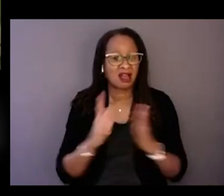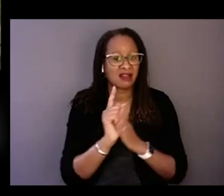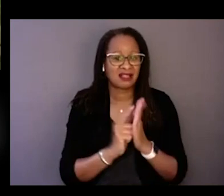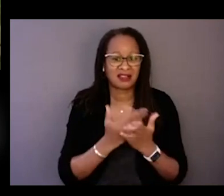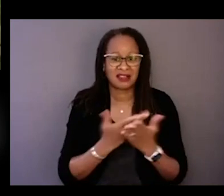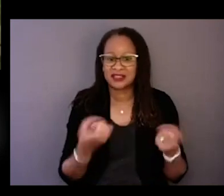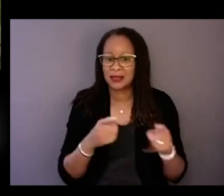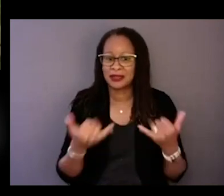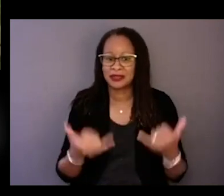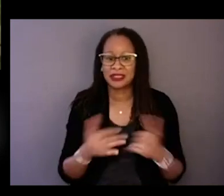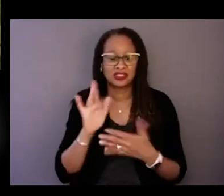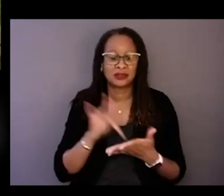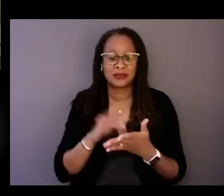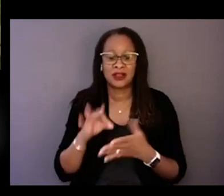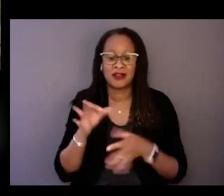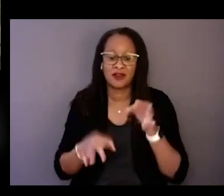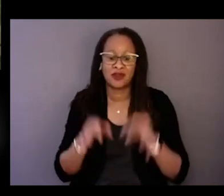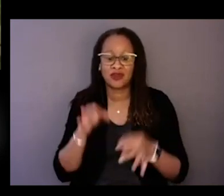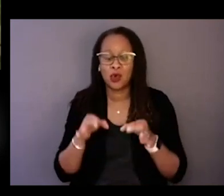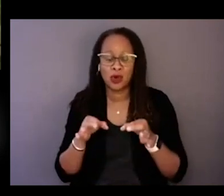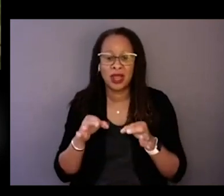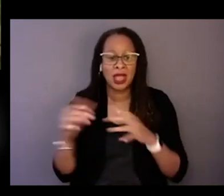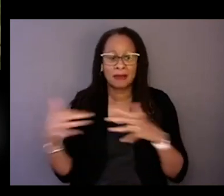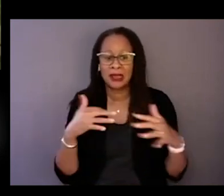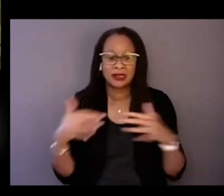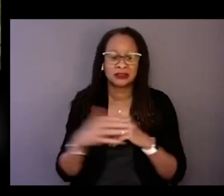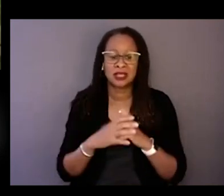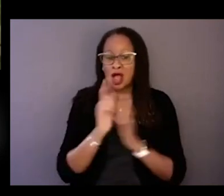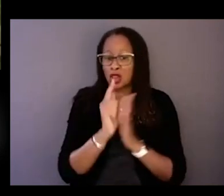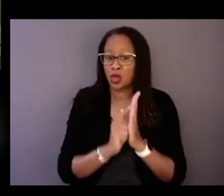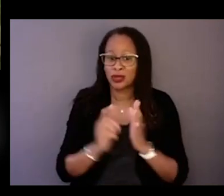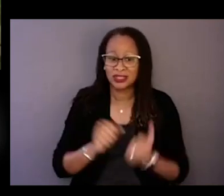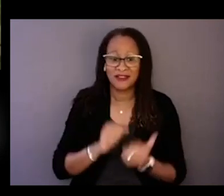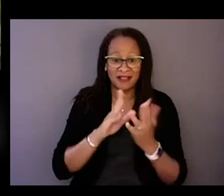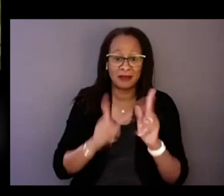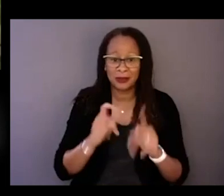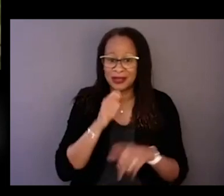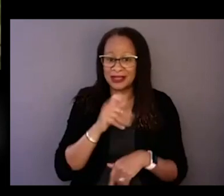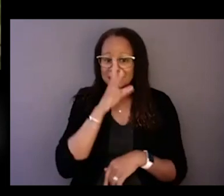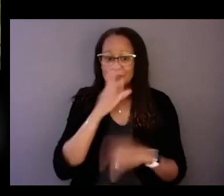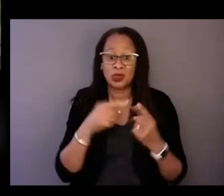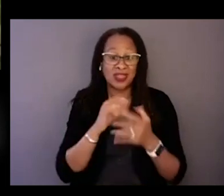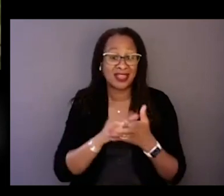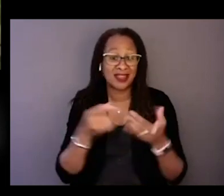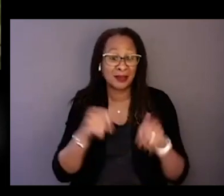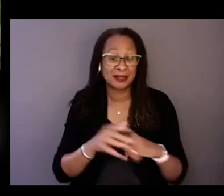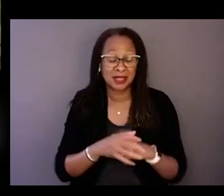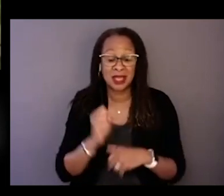She's in the middle of a court battle. So lawyers advise people not to speak when that's happening. So we had a spreadsheet.